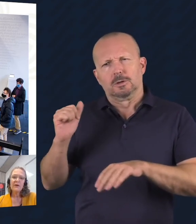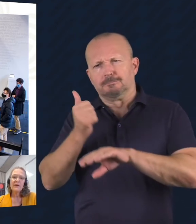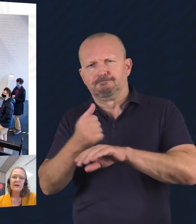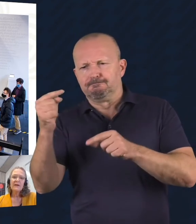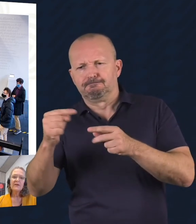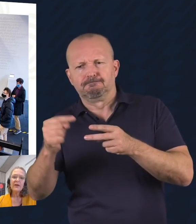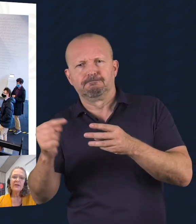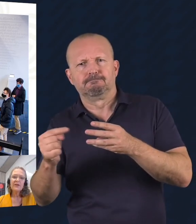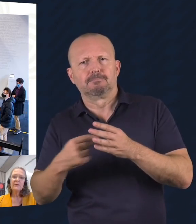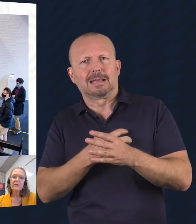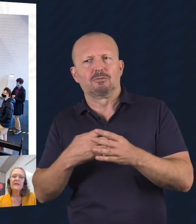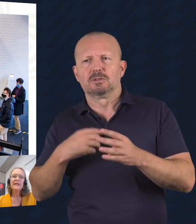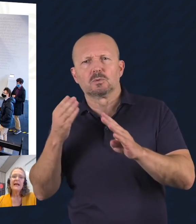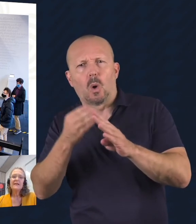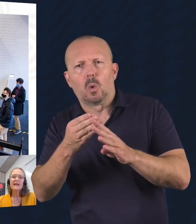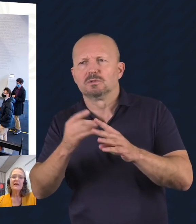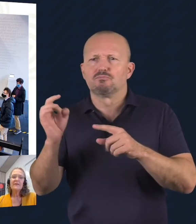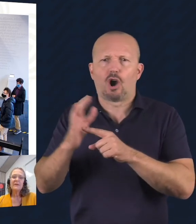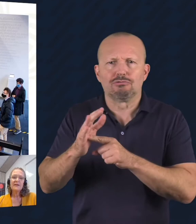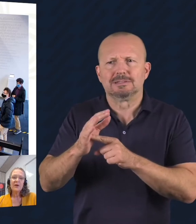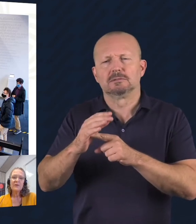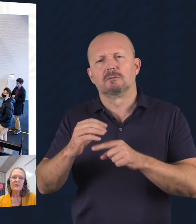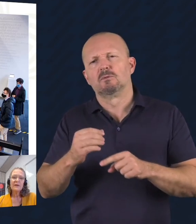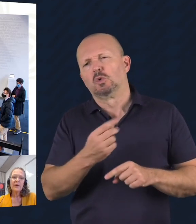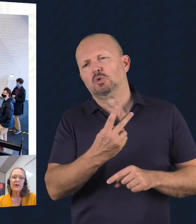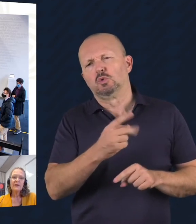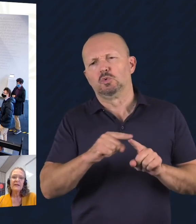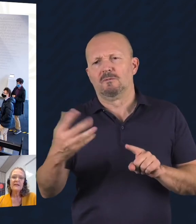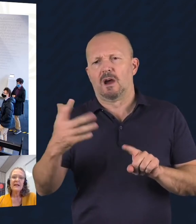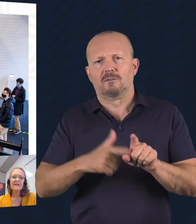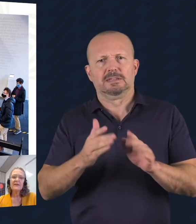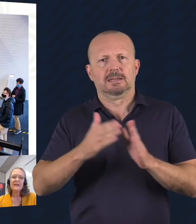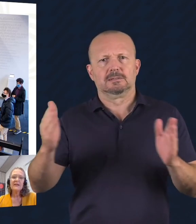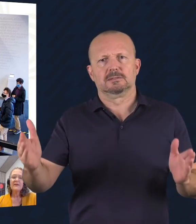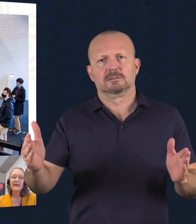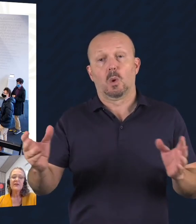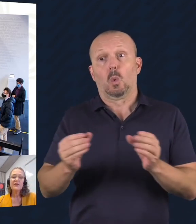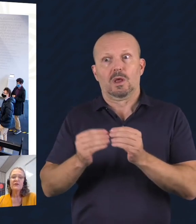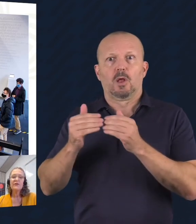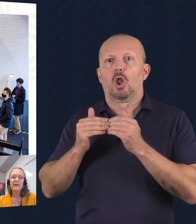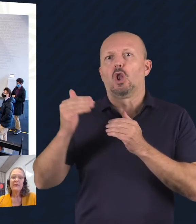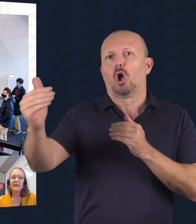The strategy will set out the government's goals, priorities, and activities for the next two to five years,